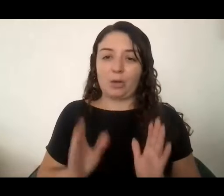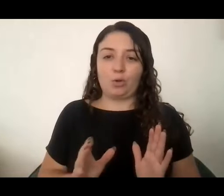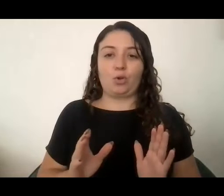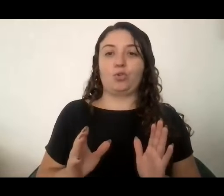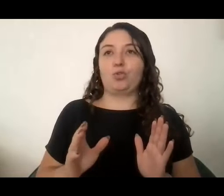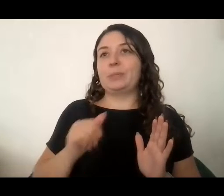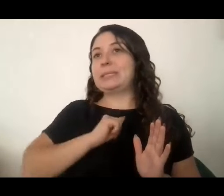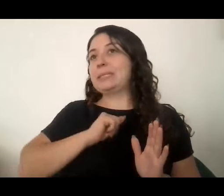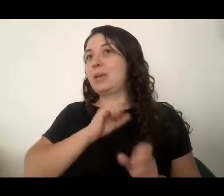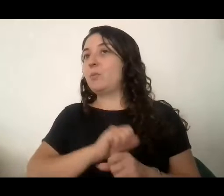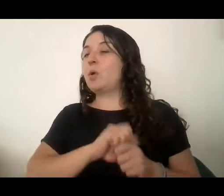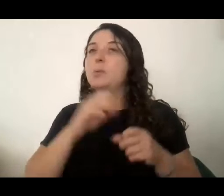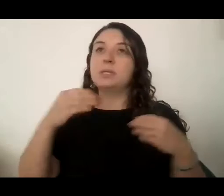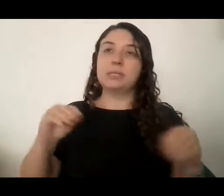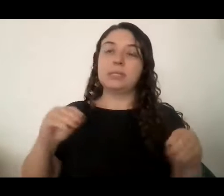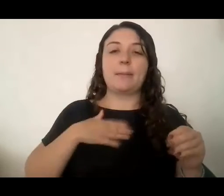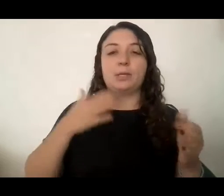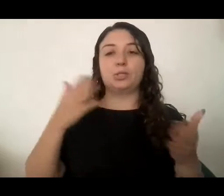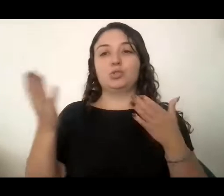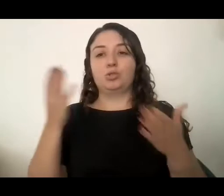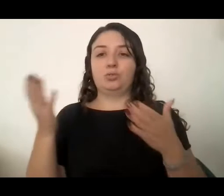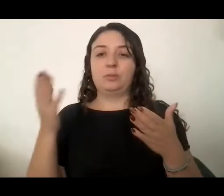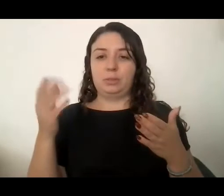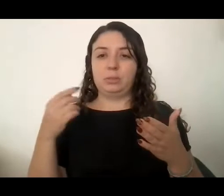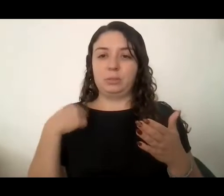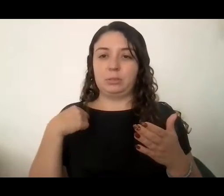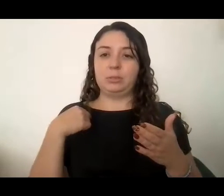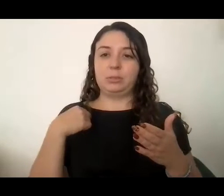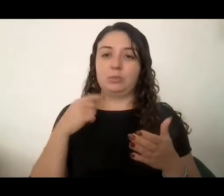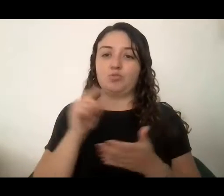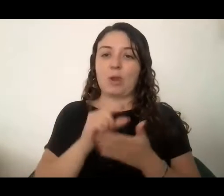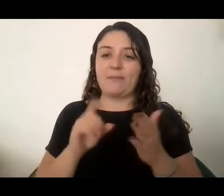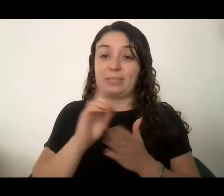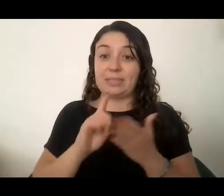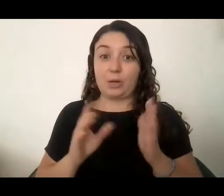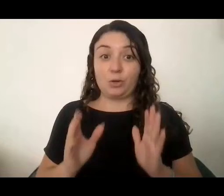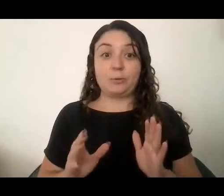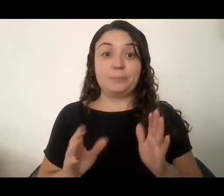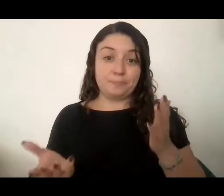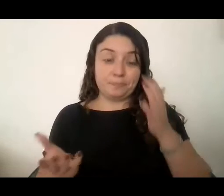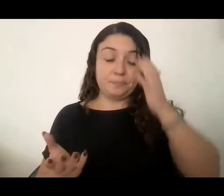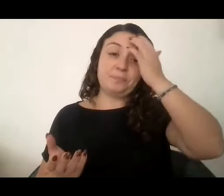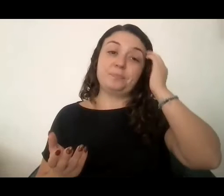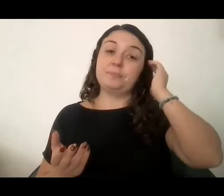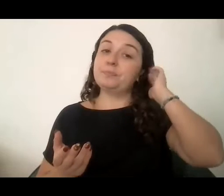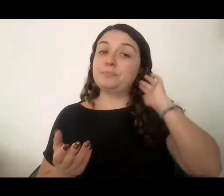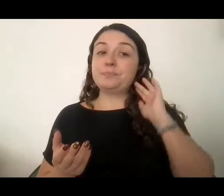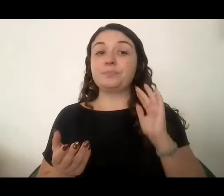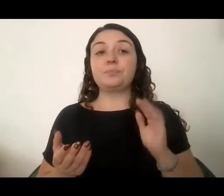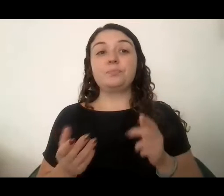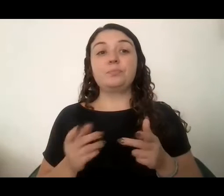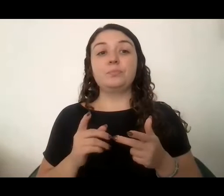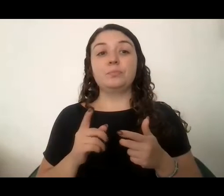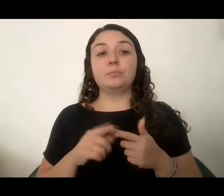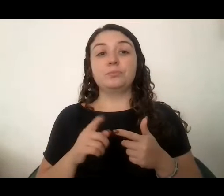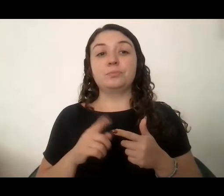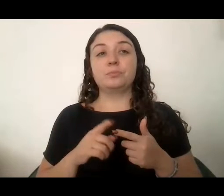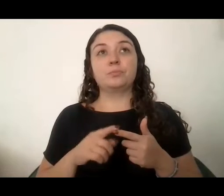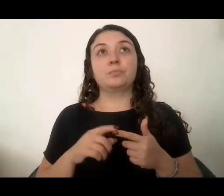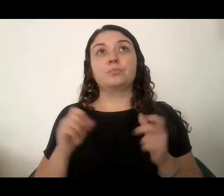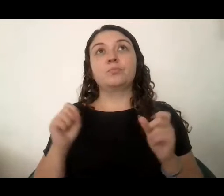be selling my services as a graphic designer. It would also be good to share the business